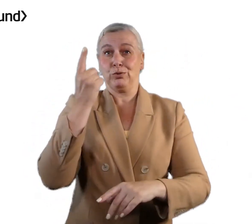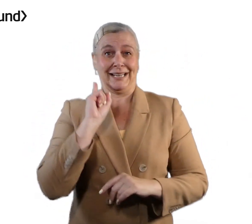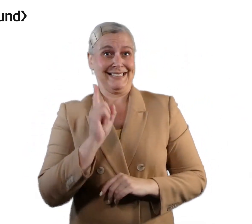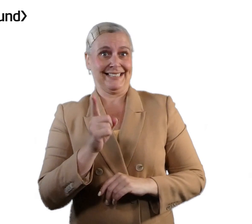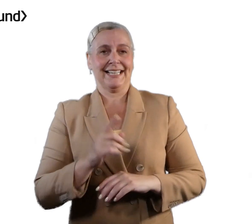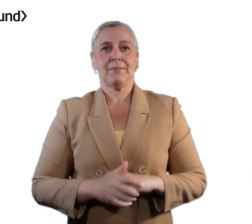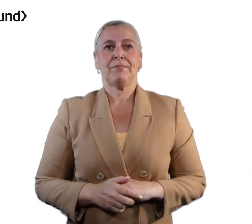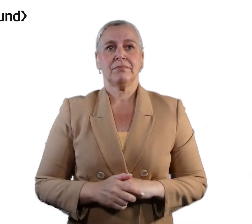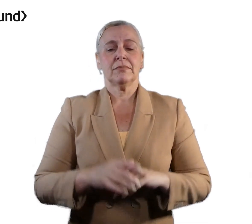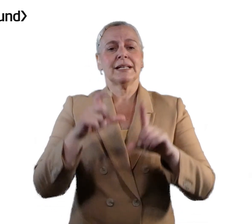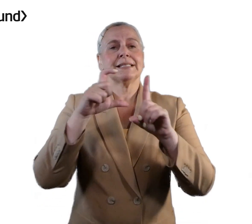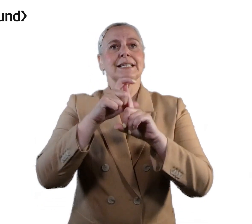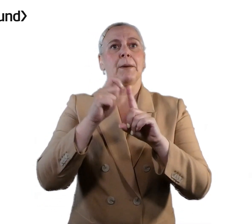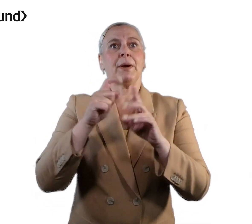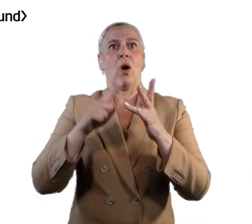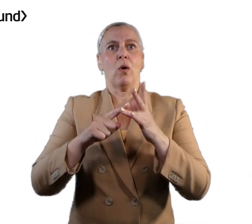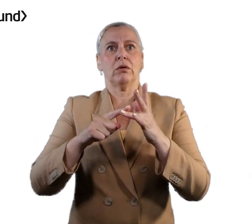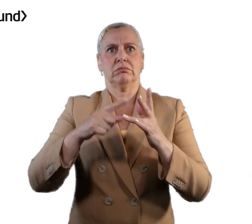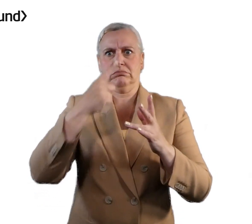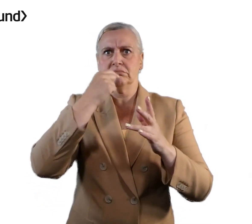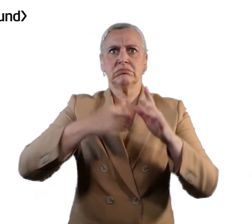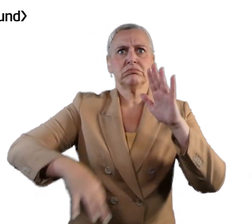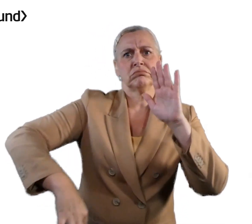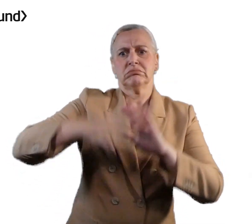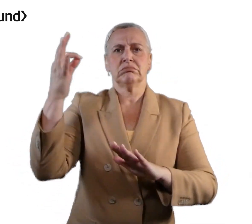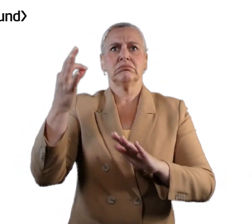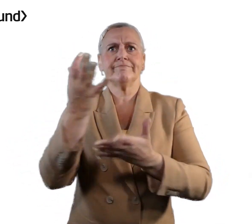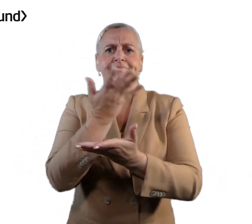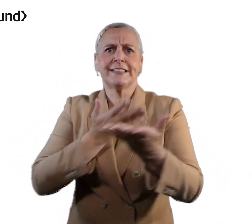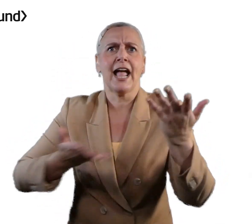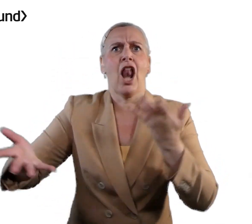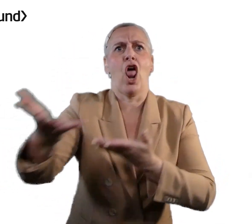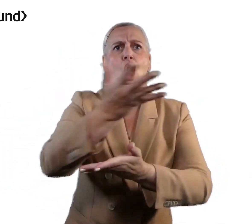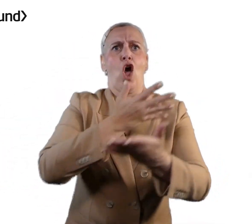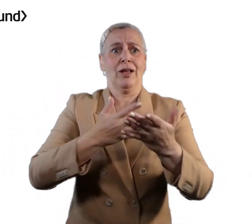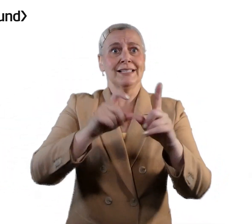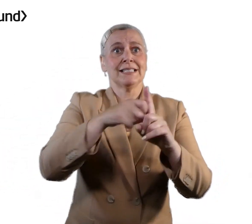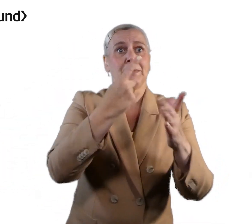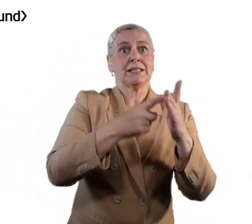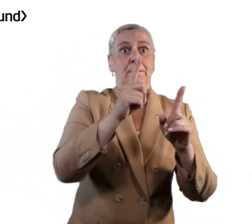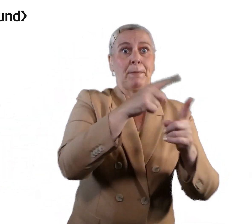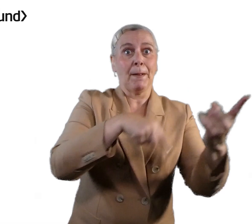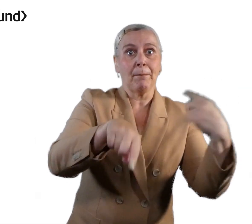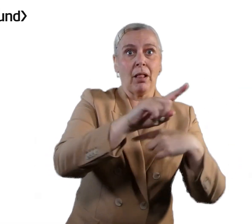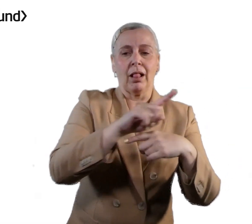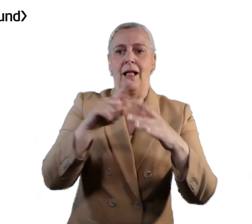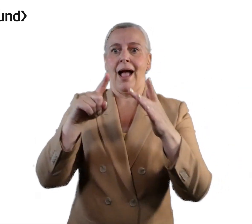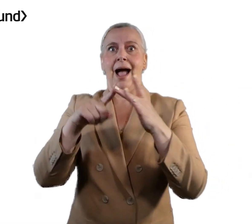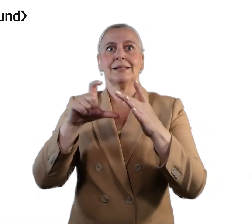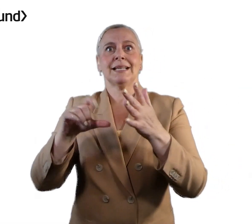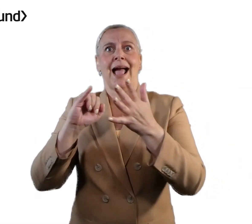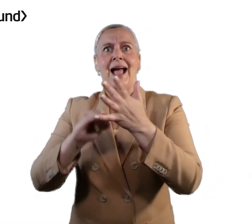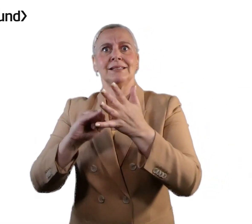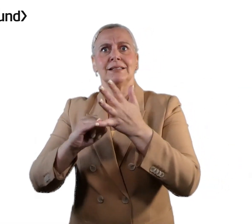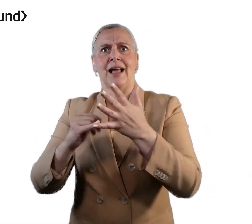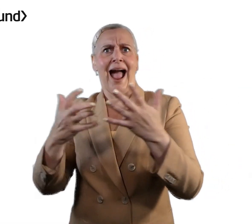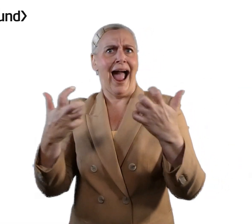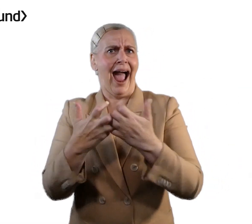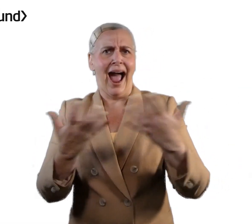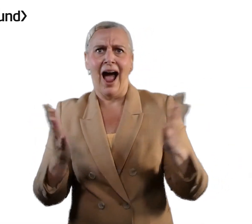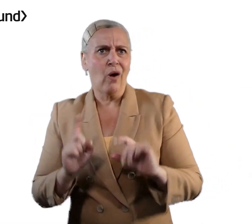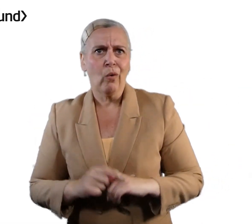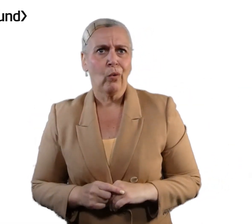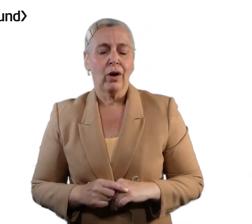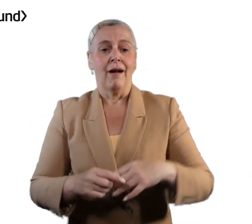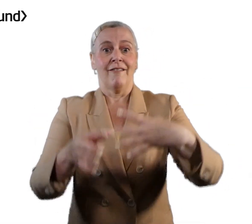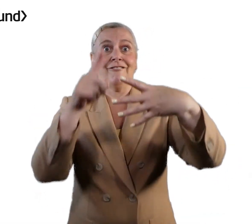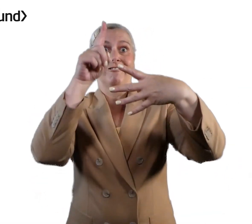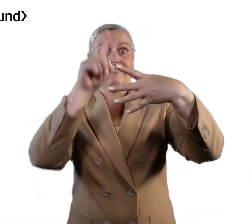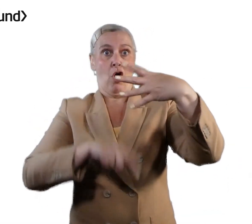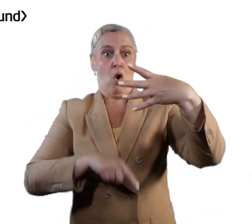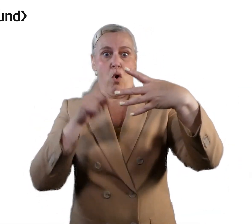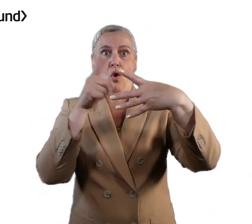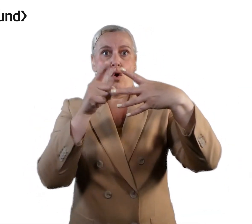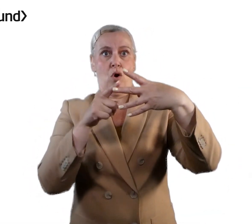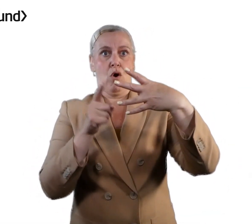The following are four ways in which DPOs could improve dialogue between Disabled people and ICSs.